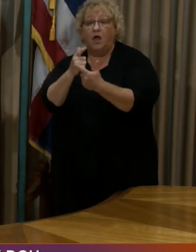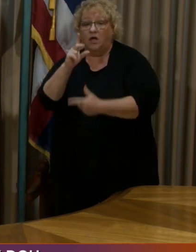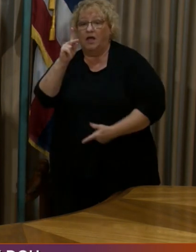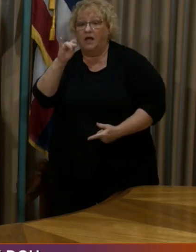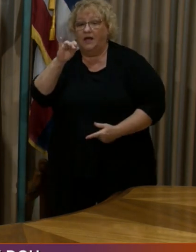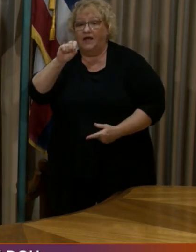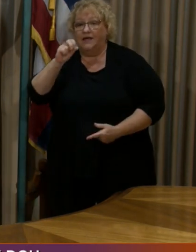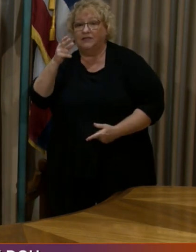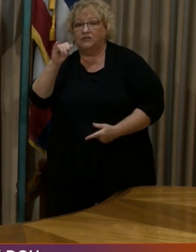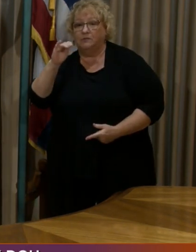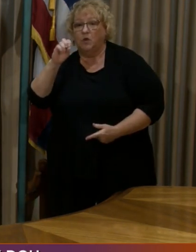AS OF NOON ON OUR WEBSITE. THANK YOU.